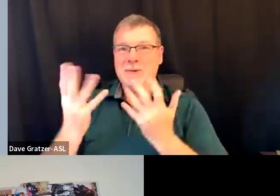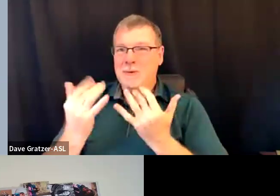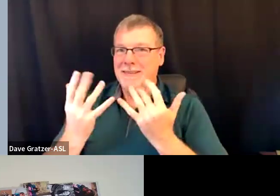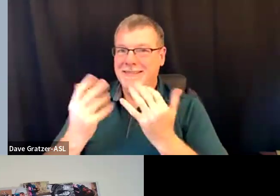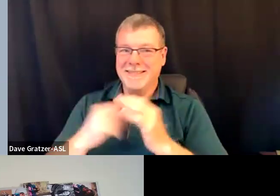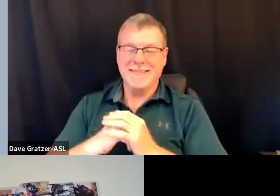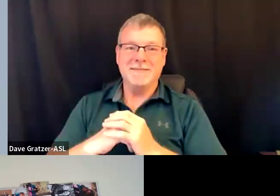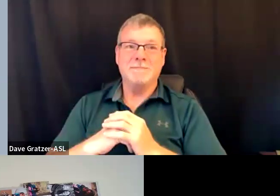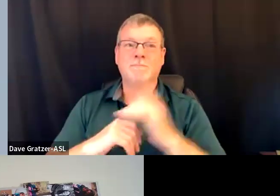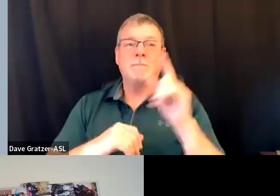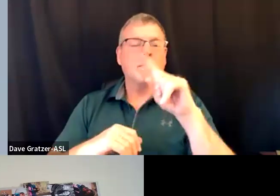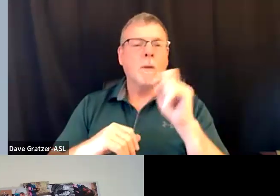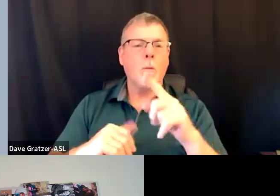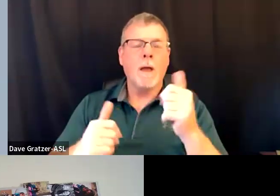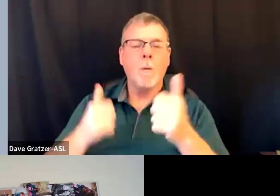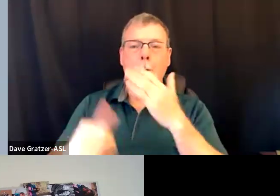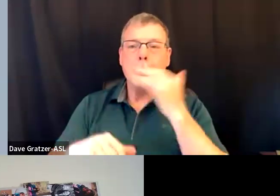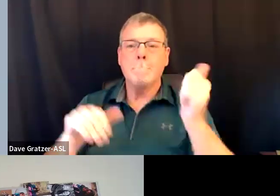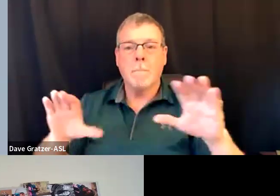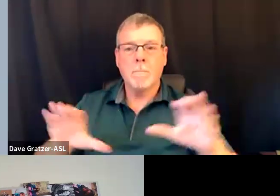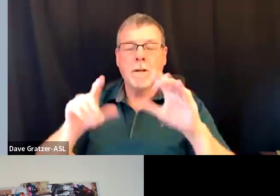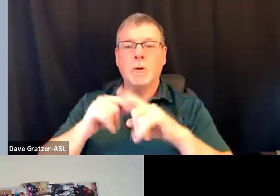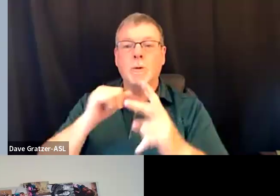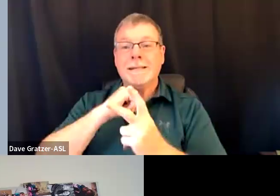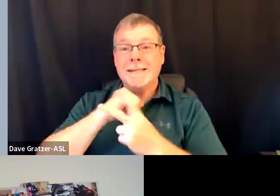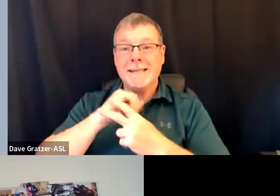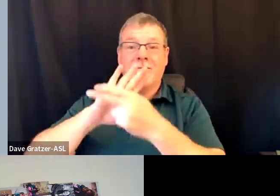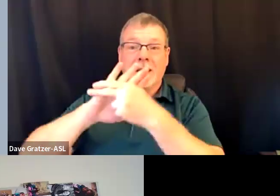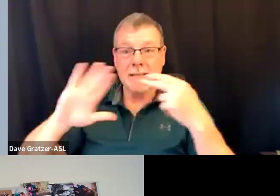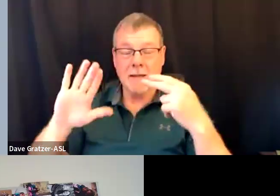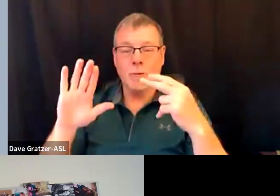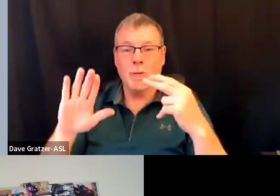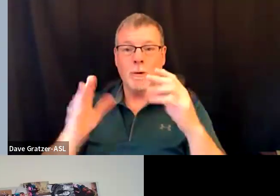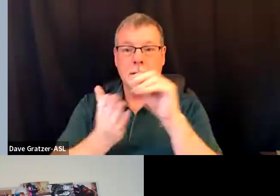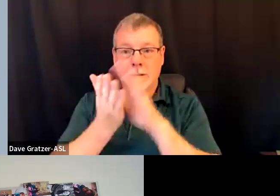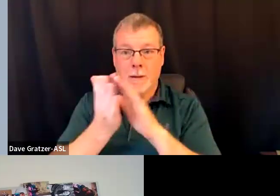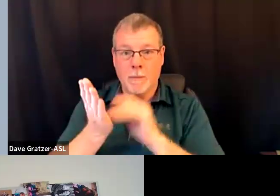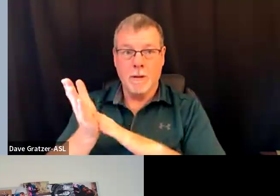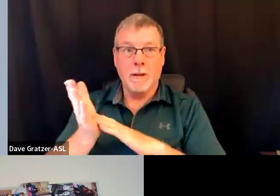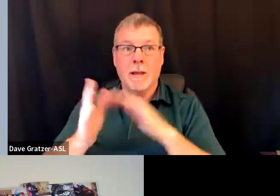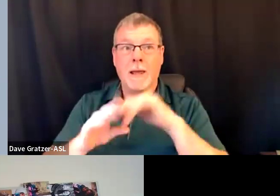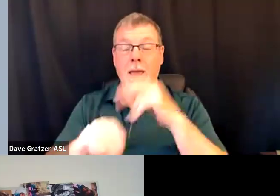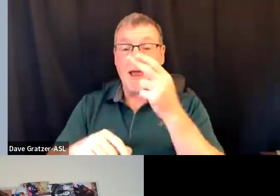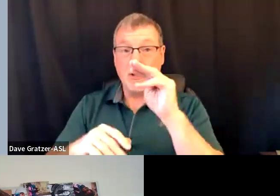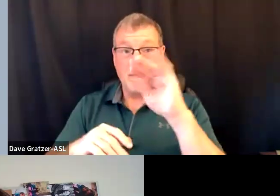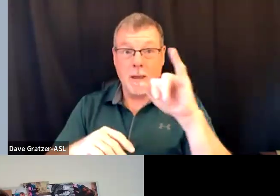The question was whether it's a best practice to save diagnosis documentation either in their HMIS vendor system